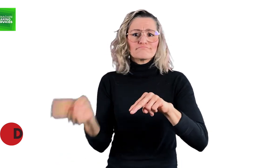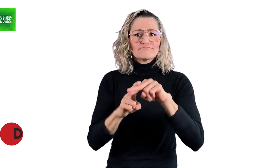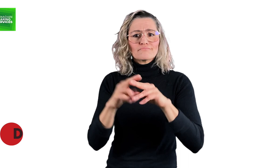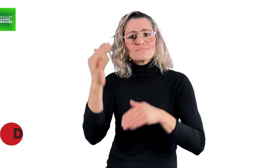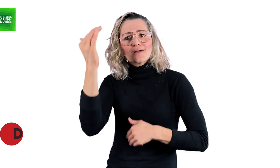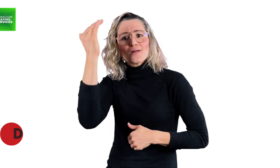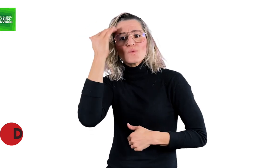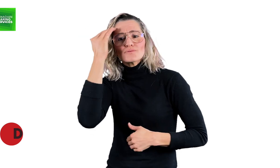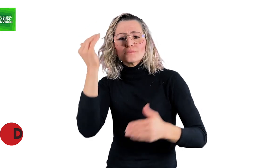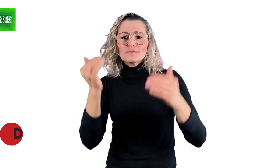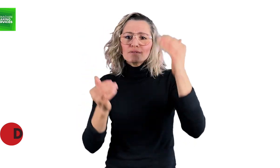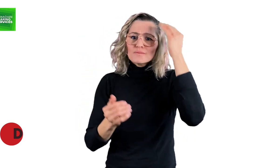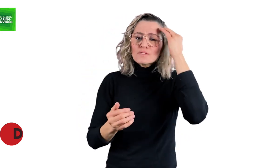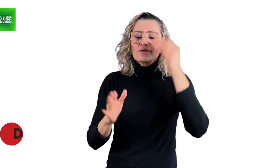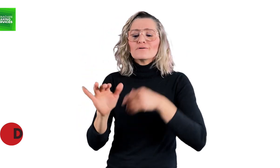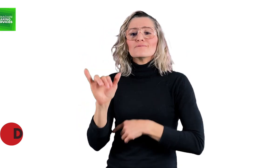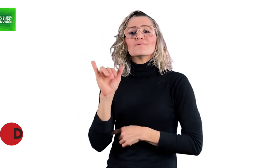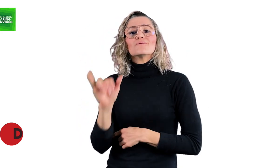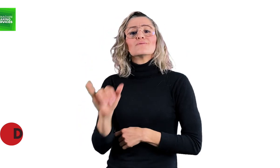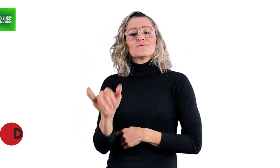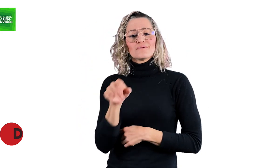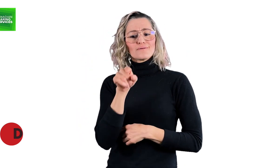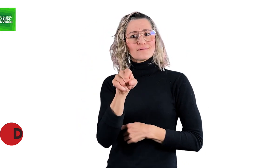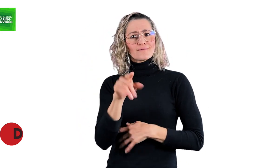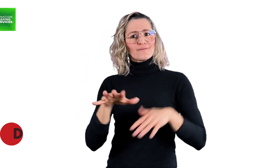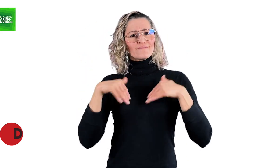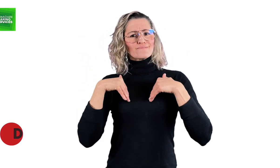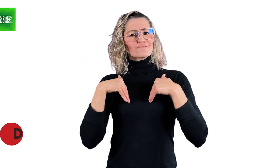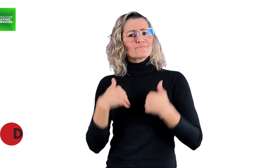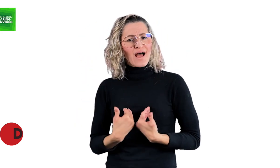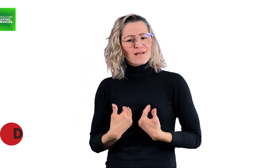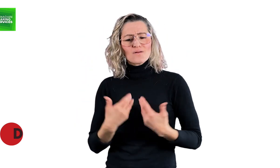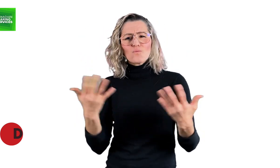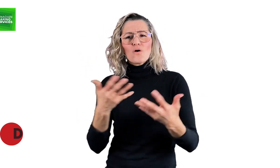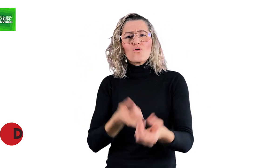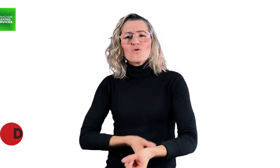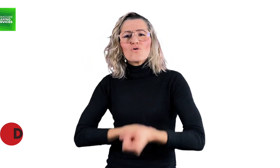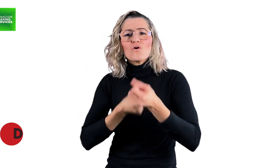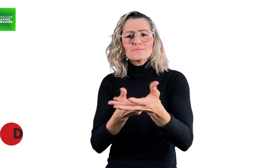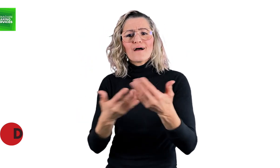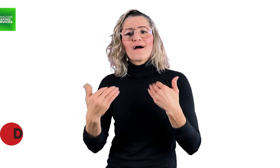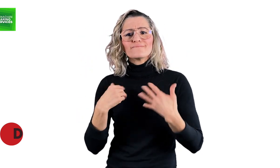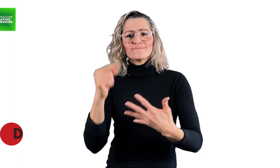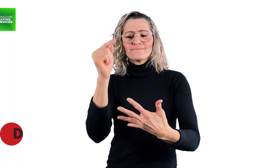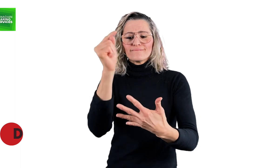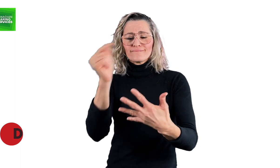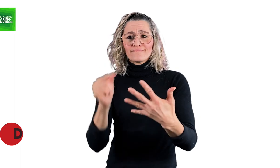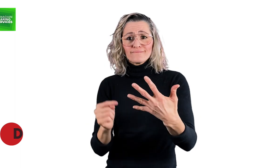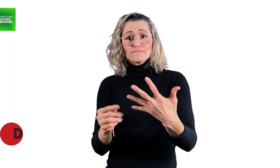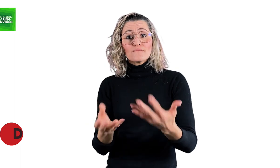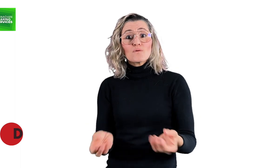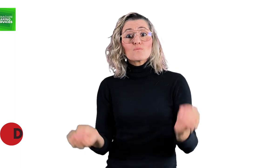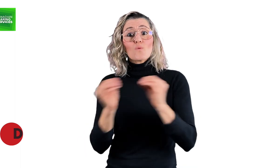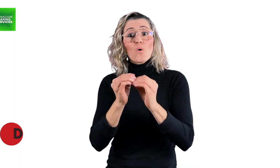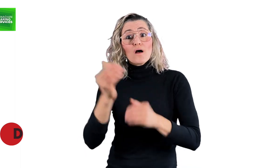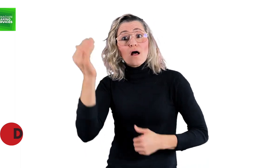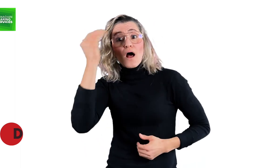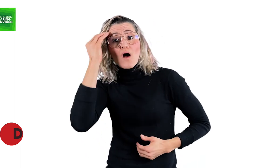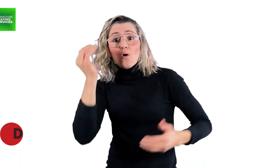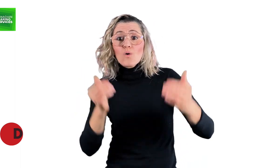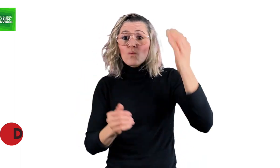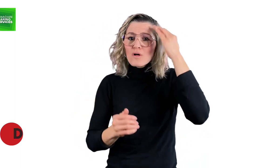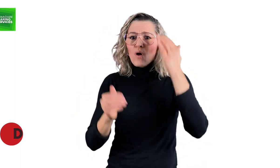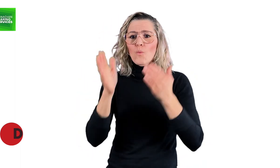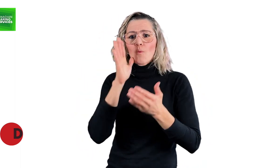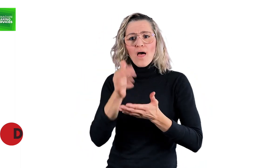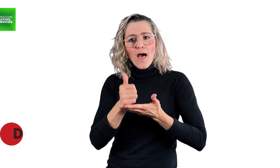awareness of fatigue contributors and in turn help improve educational